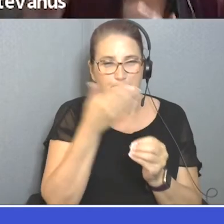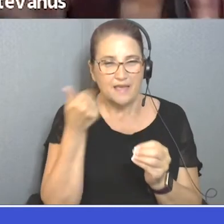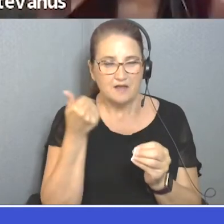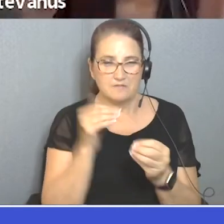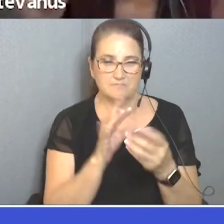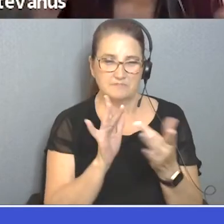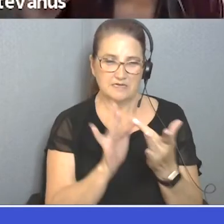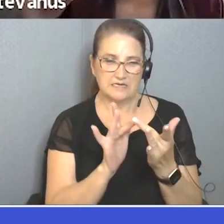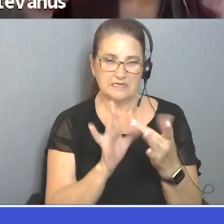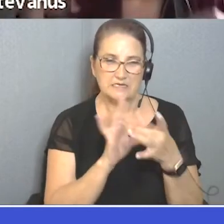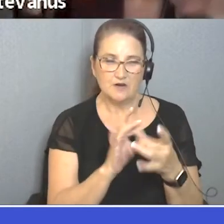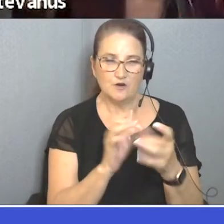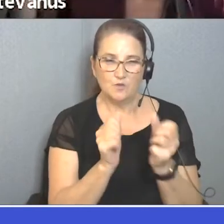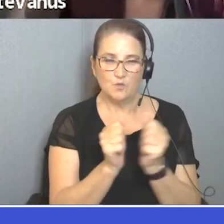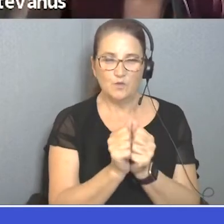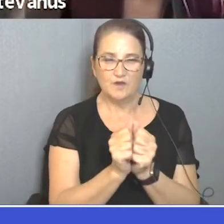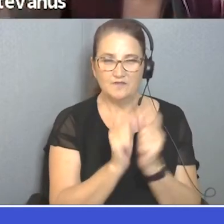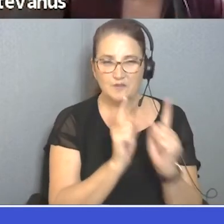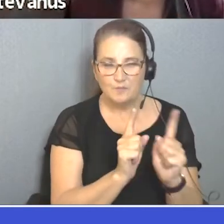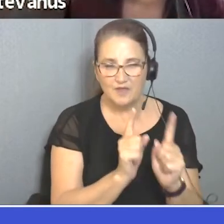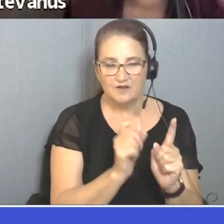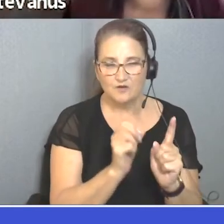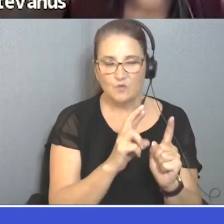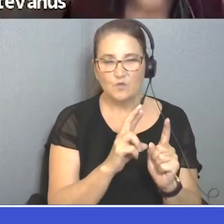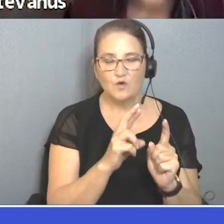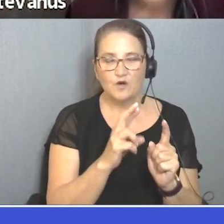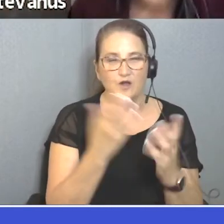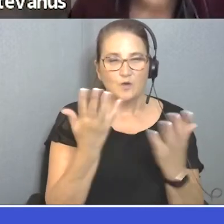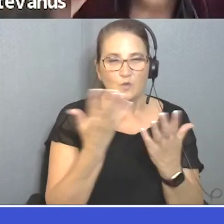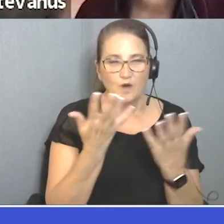come up with ways to create deeper connections with mentors or